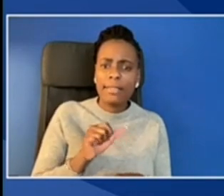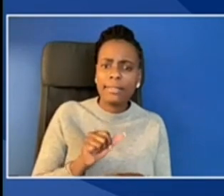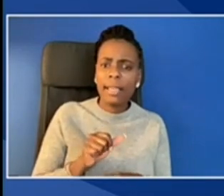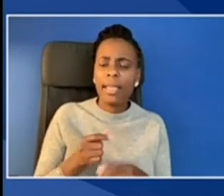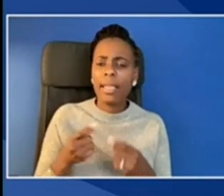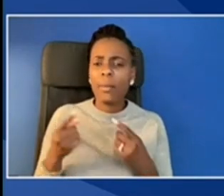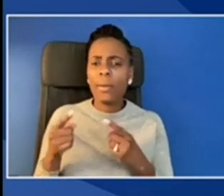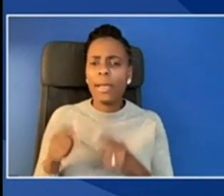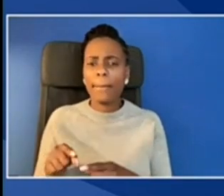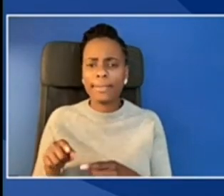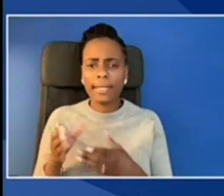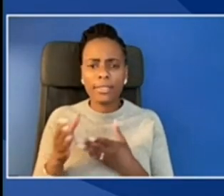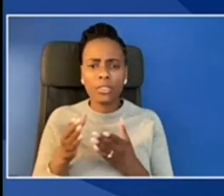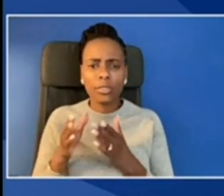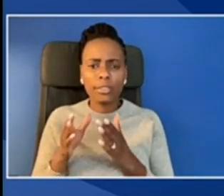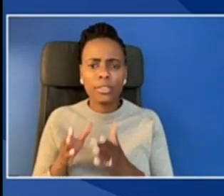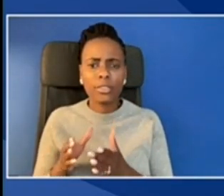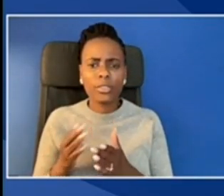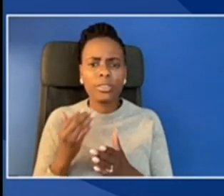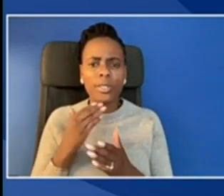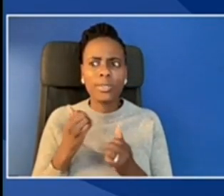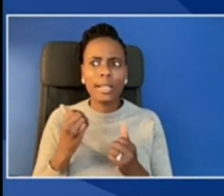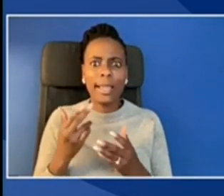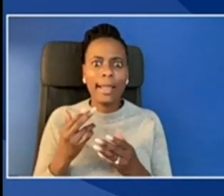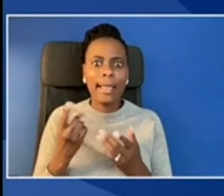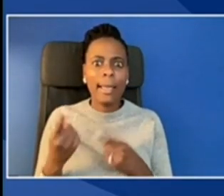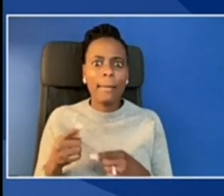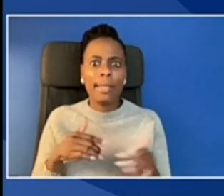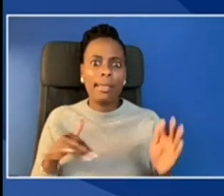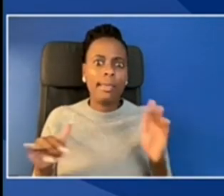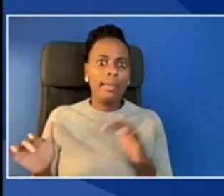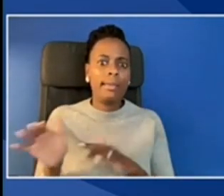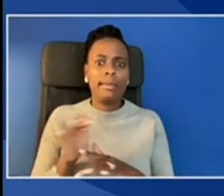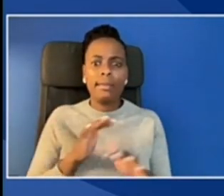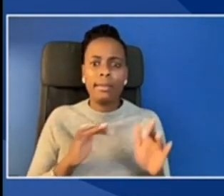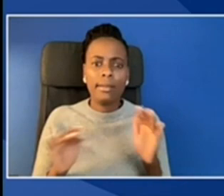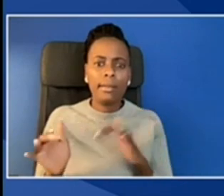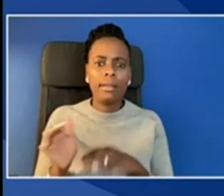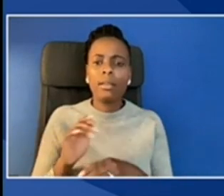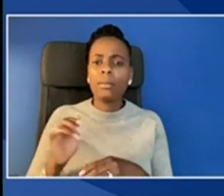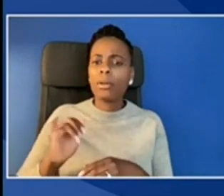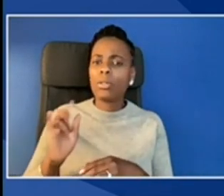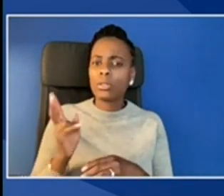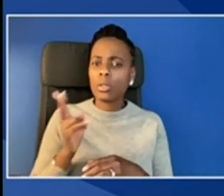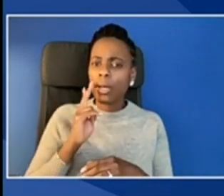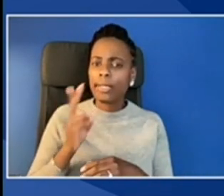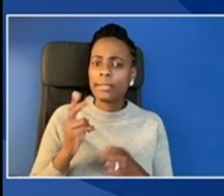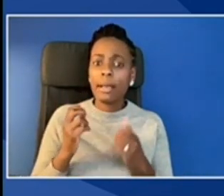I know there's a lot of moving pieces, and I also see a lot of debt that should have